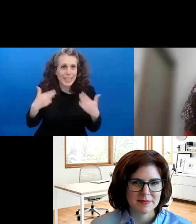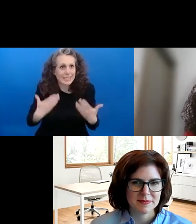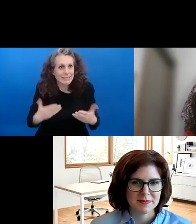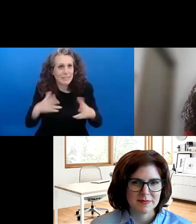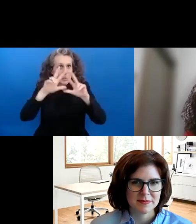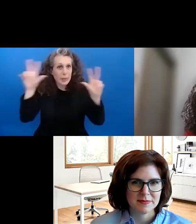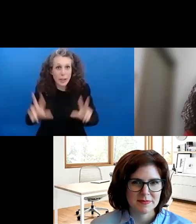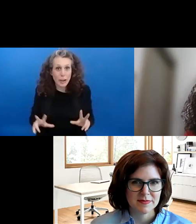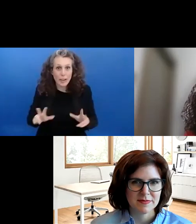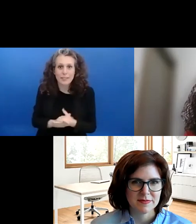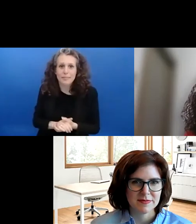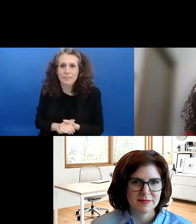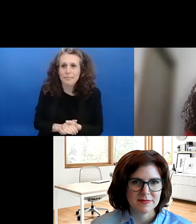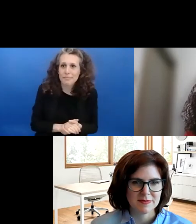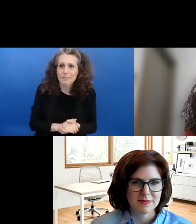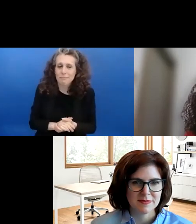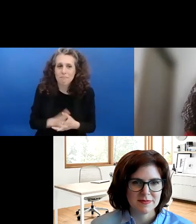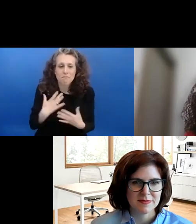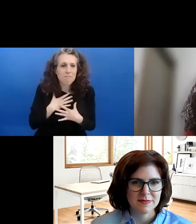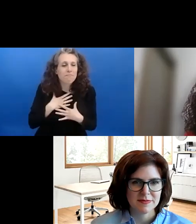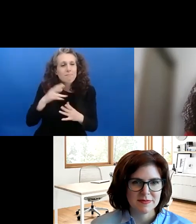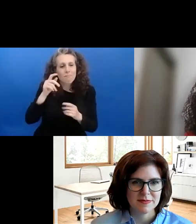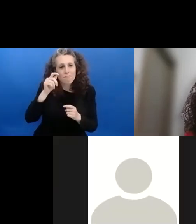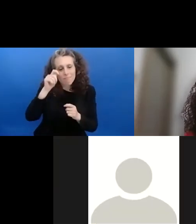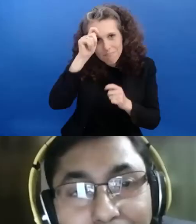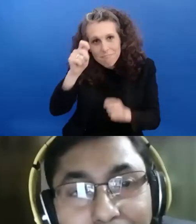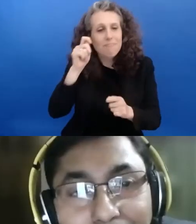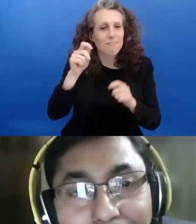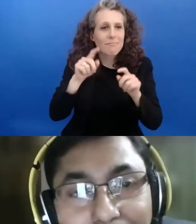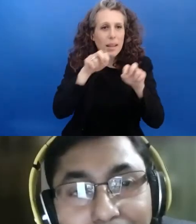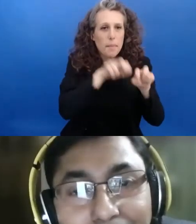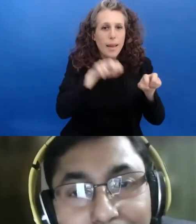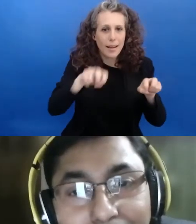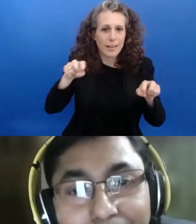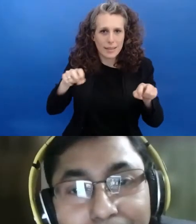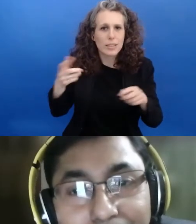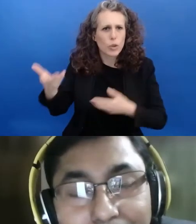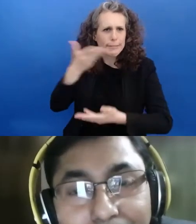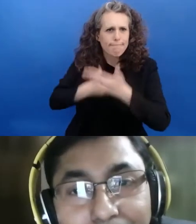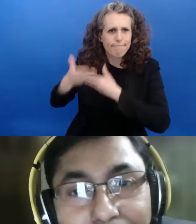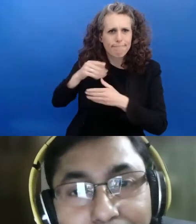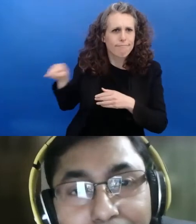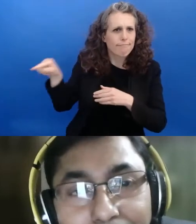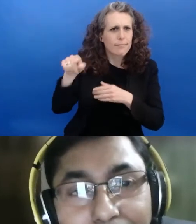distinguished panelists who are going to speak about their um submission uh to the high-level